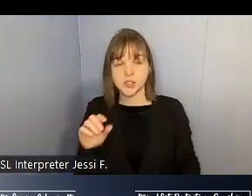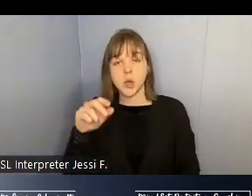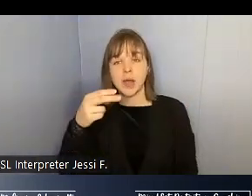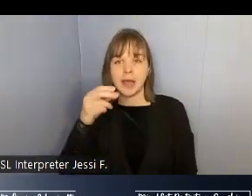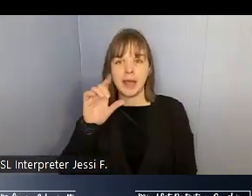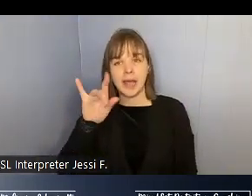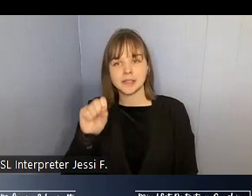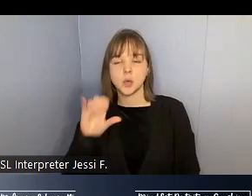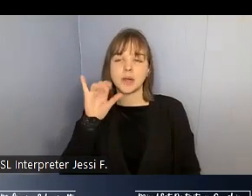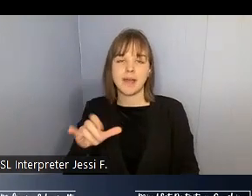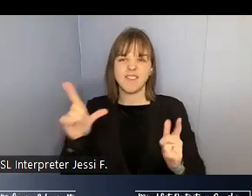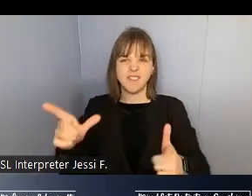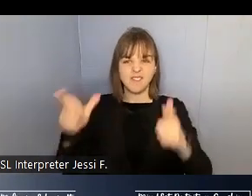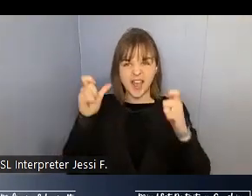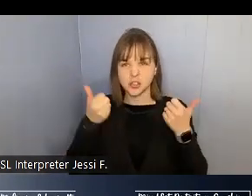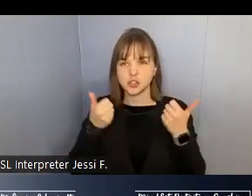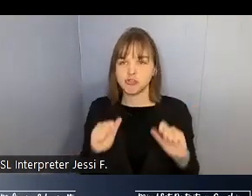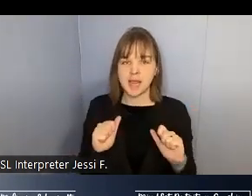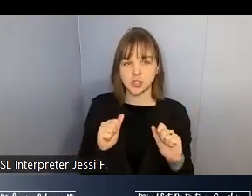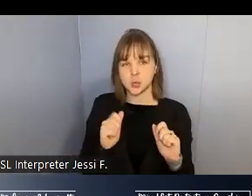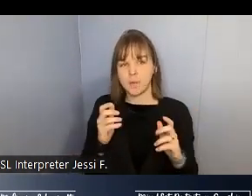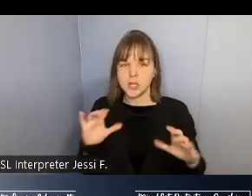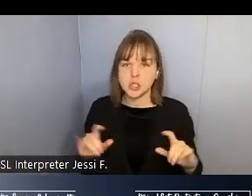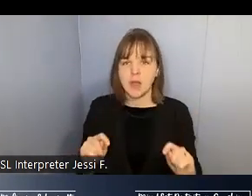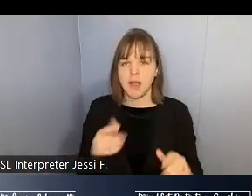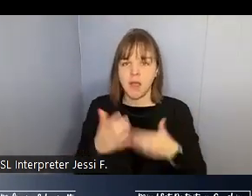are overweight and actively trying to lose weight at any given time.